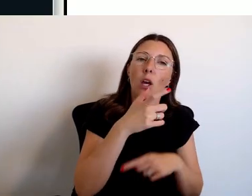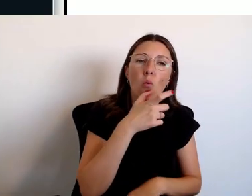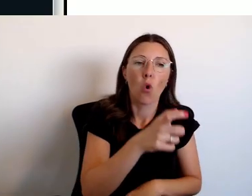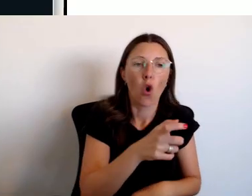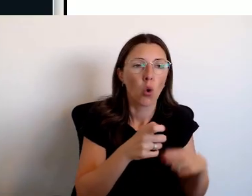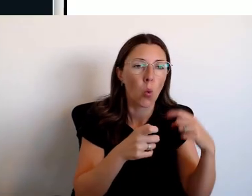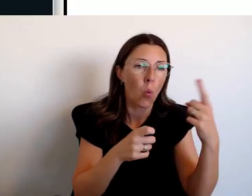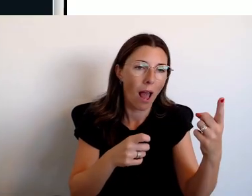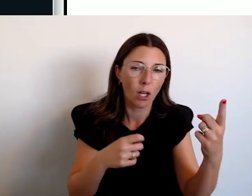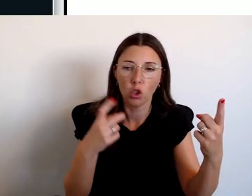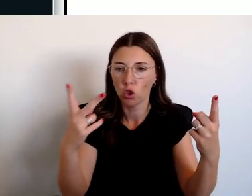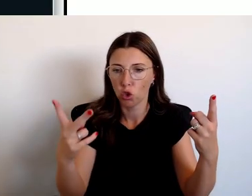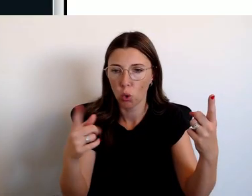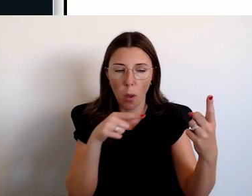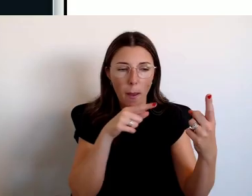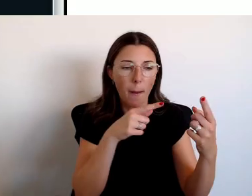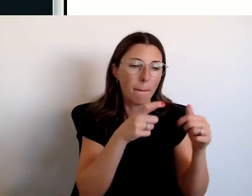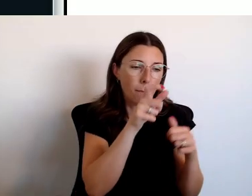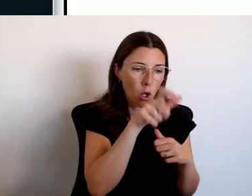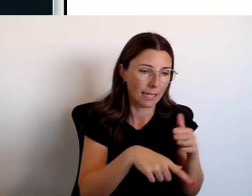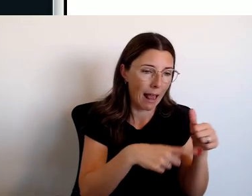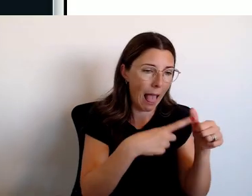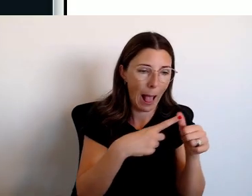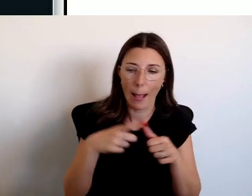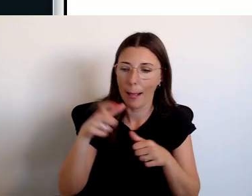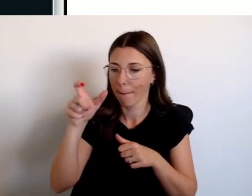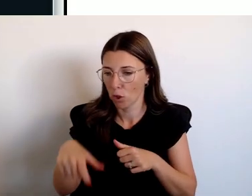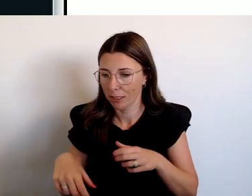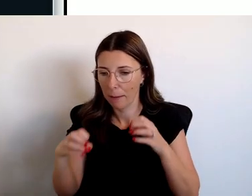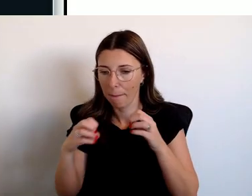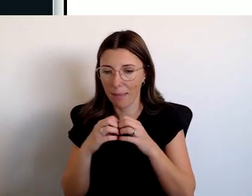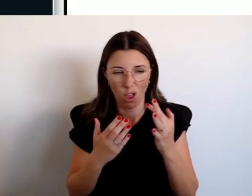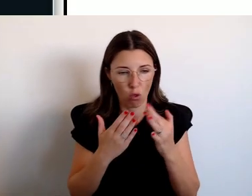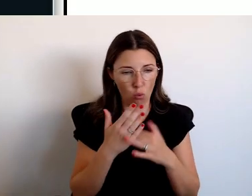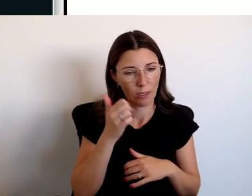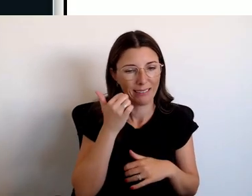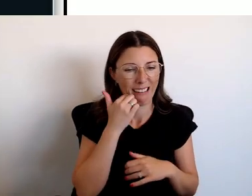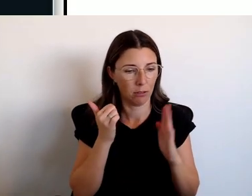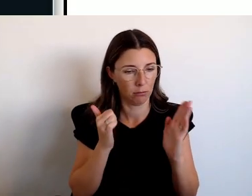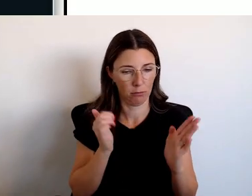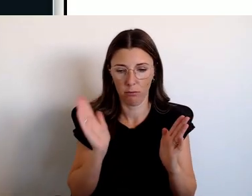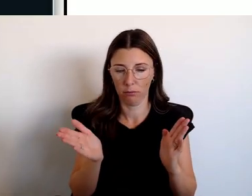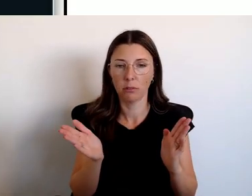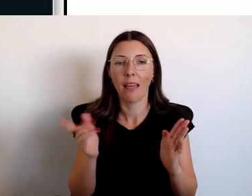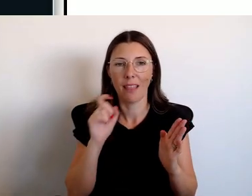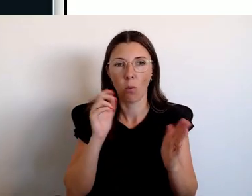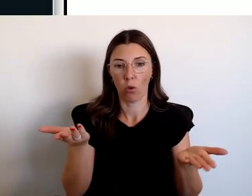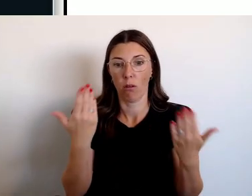between person A and person B between these dates. And then that would return a list of responsive items that